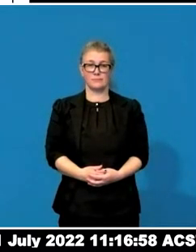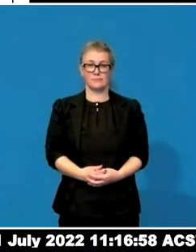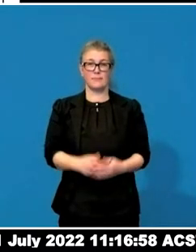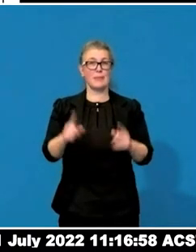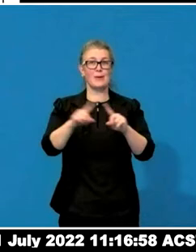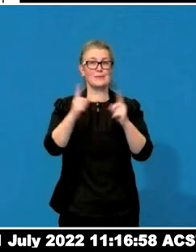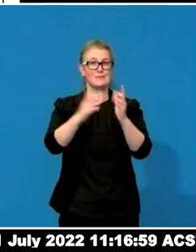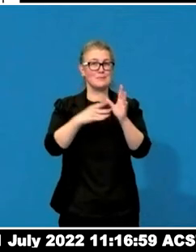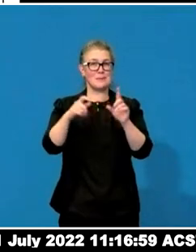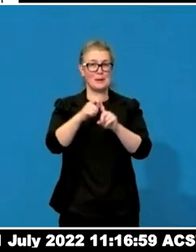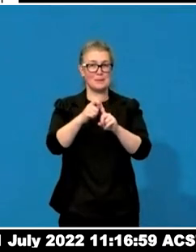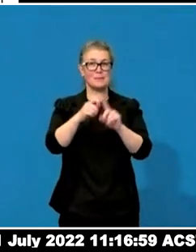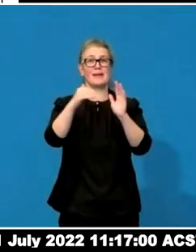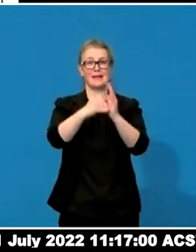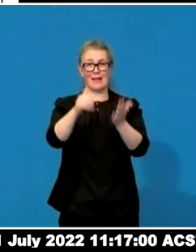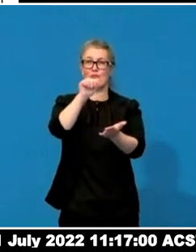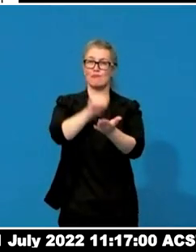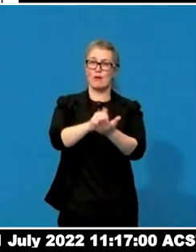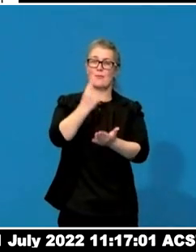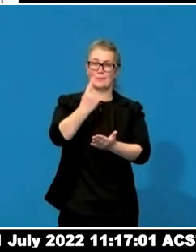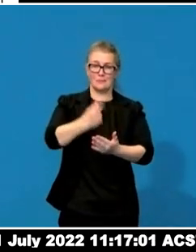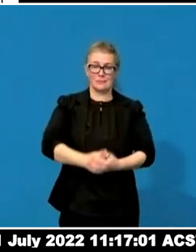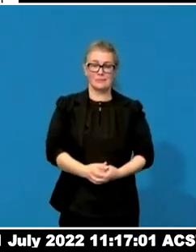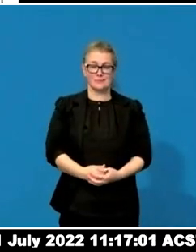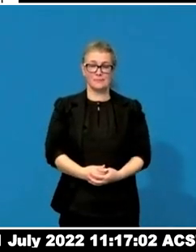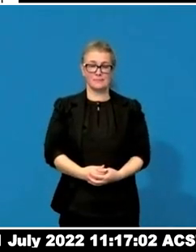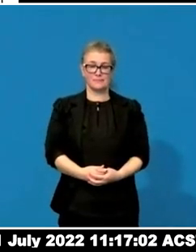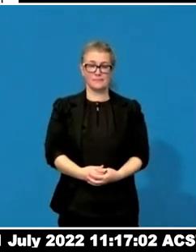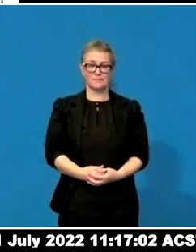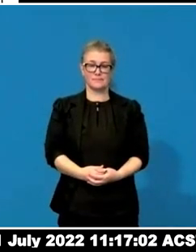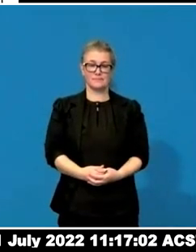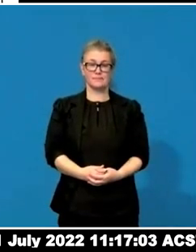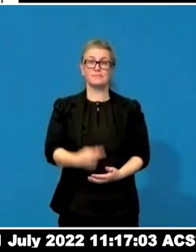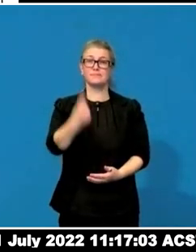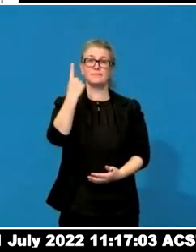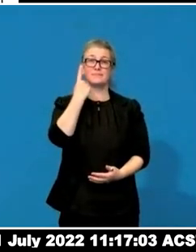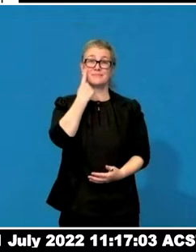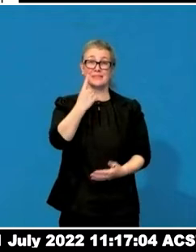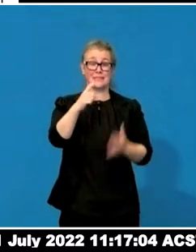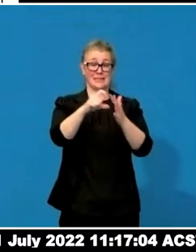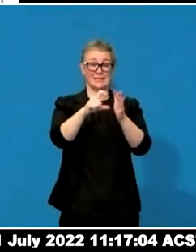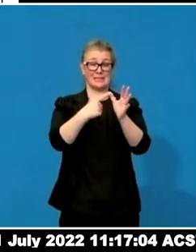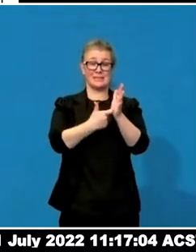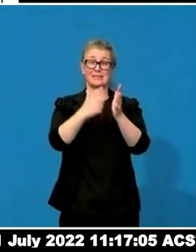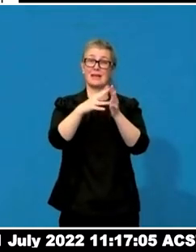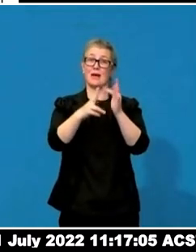You will see in that map, if you take your eye to Darwin on the left side of the map and